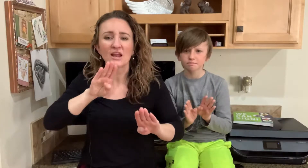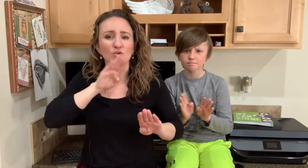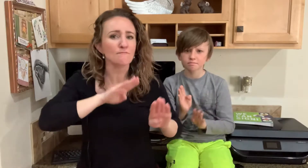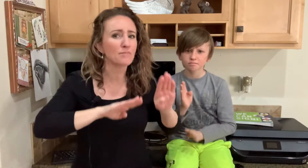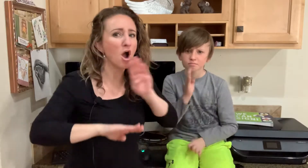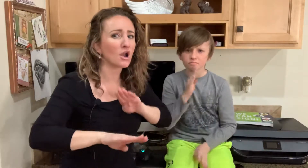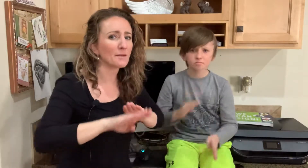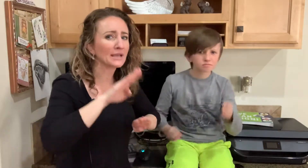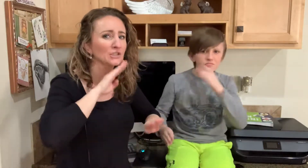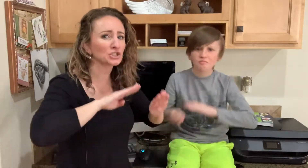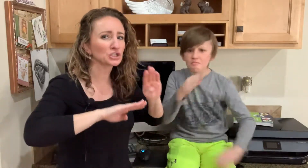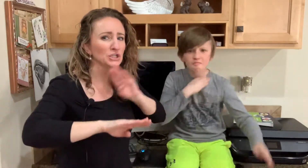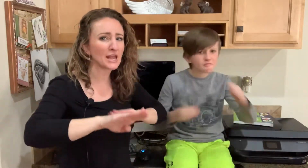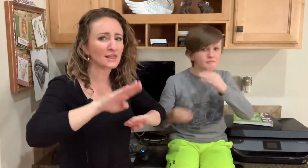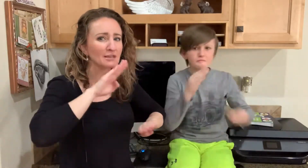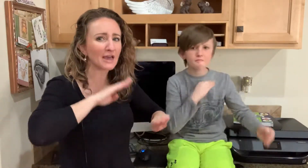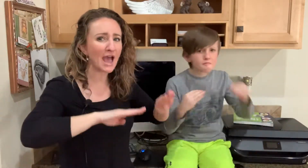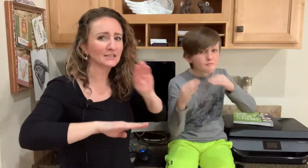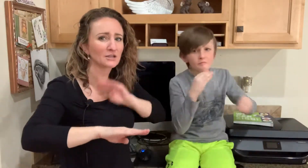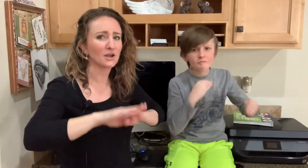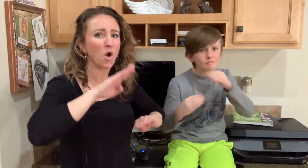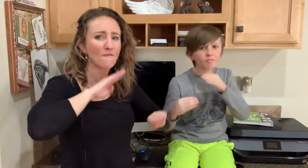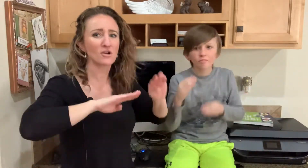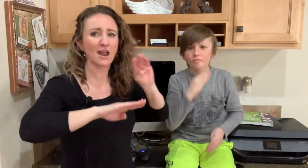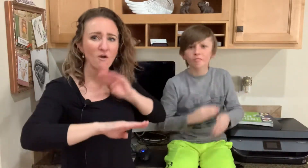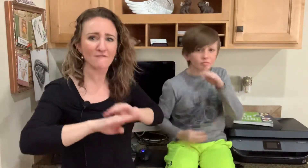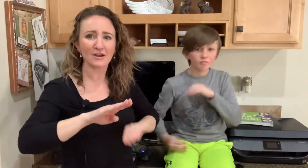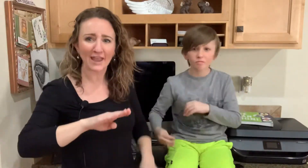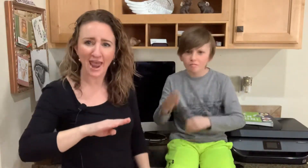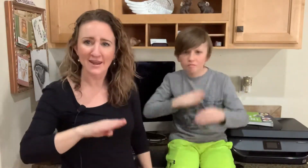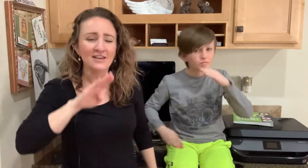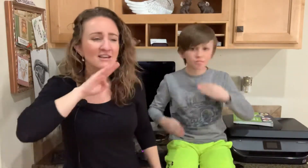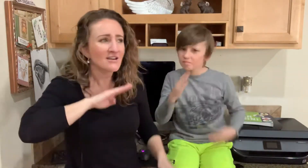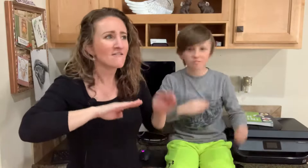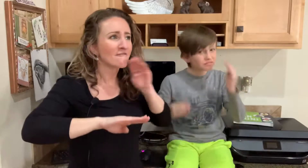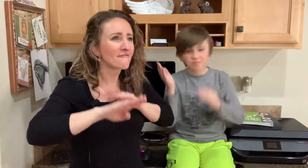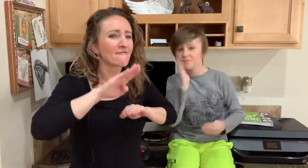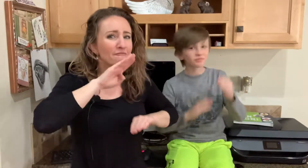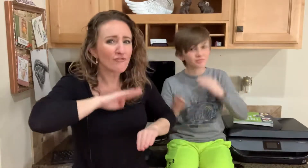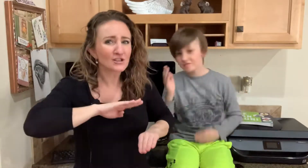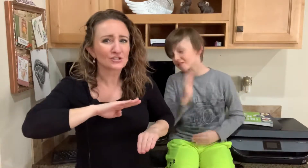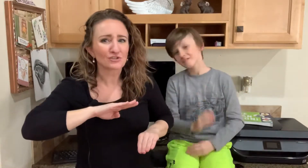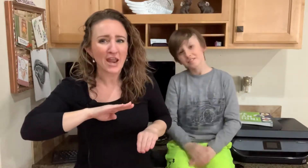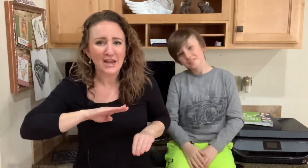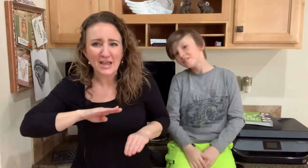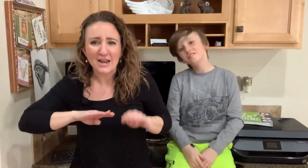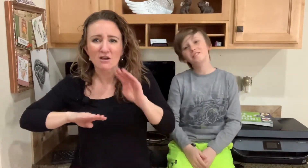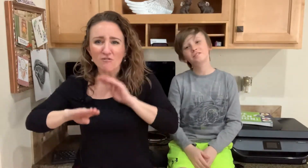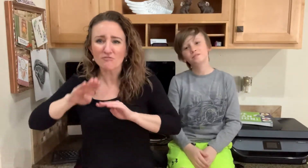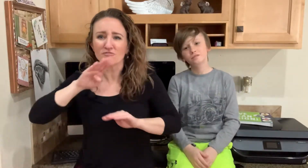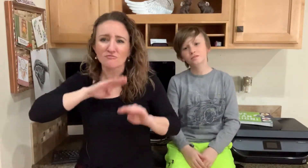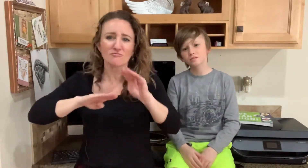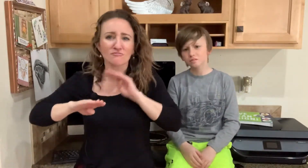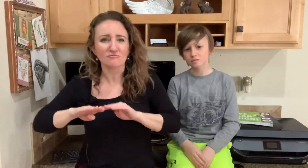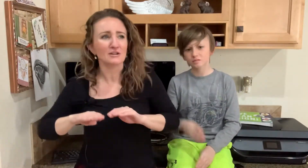and you bonk 'em against your chin like that. Over and over again. Frustrated. (growls)